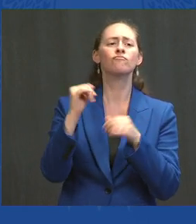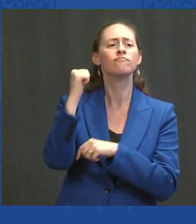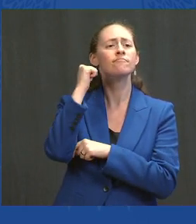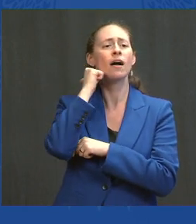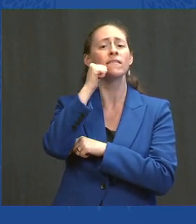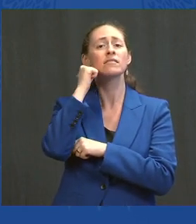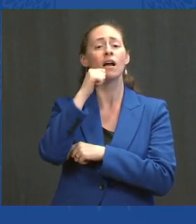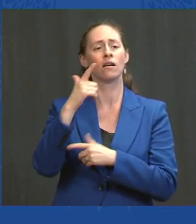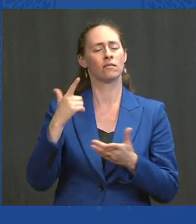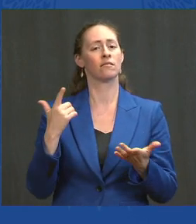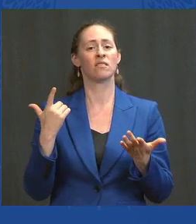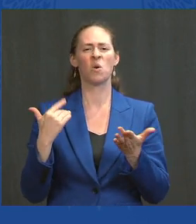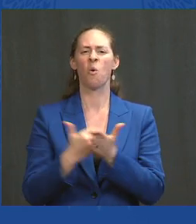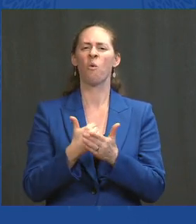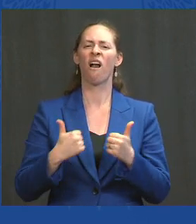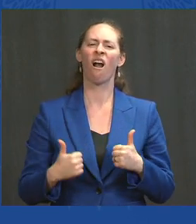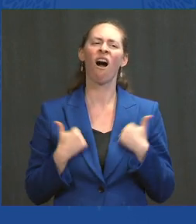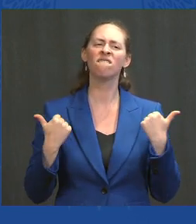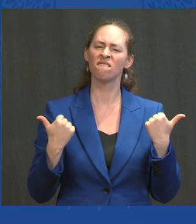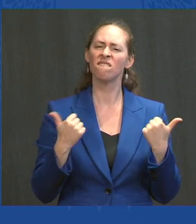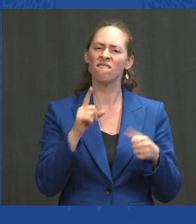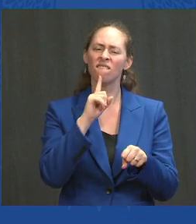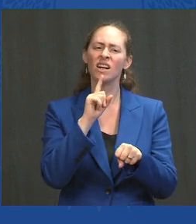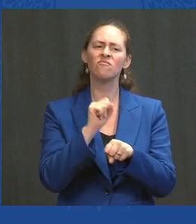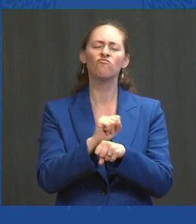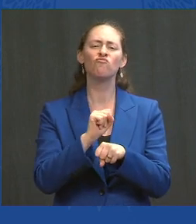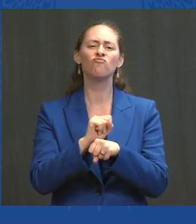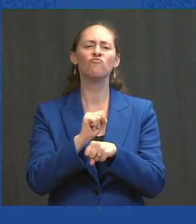The events of a day can transform us,